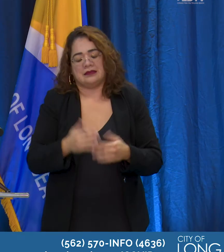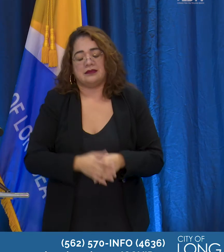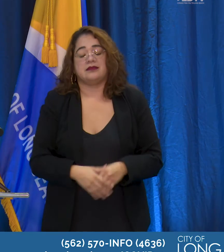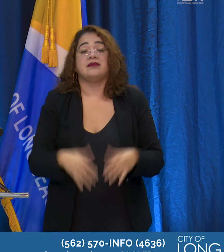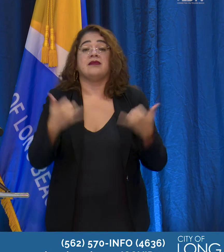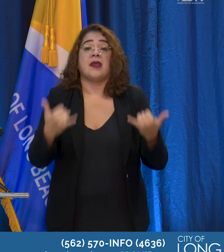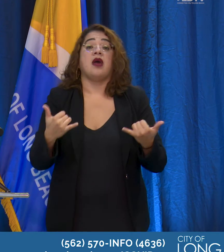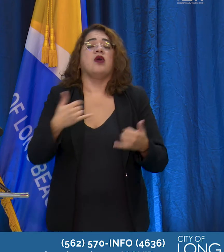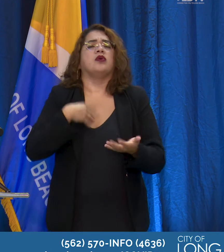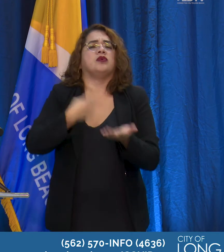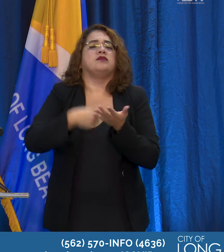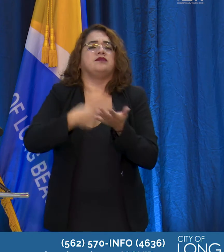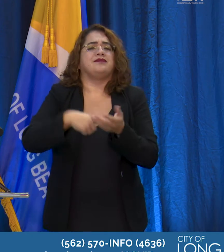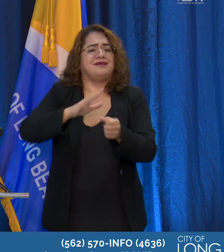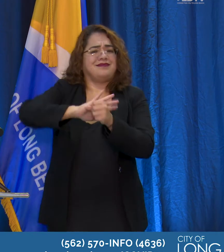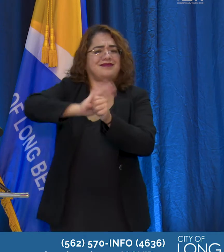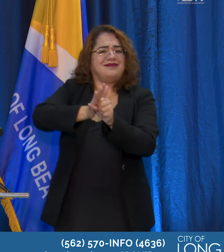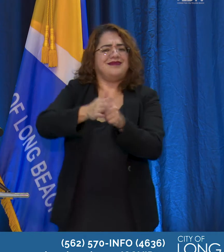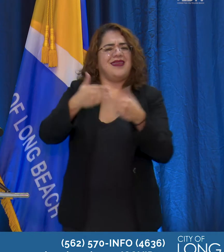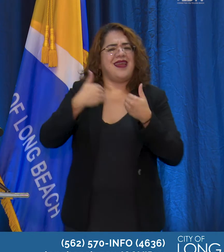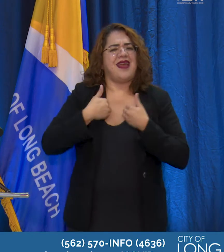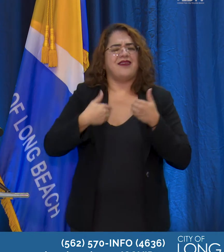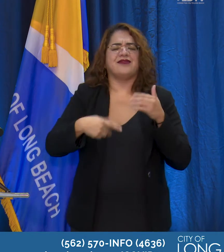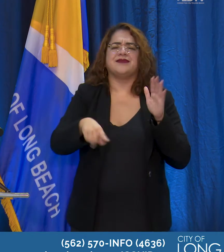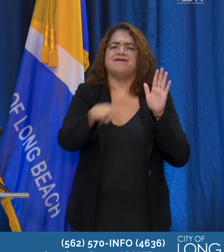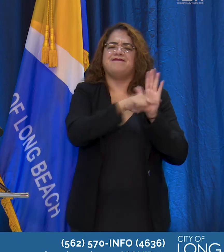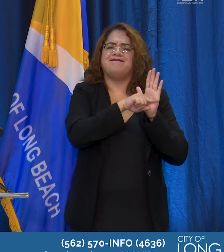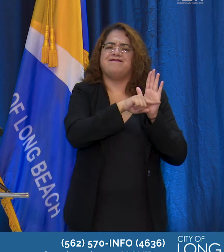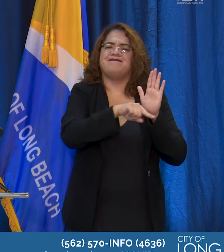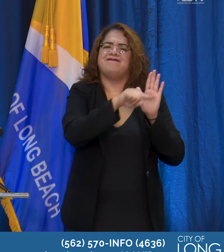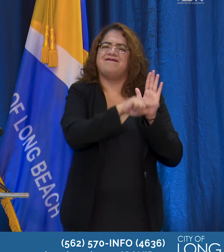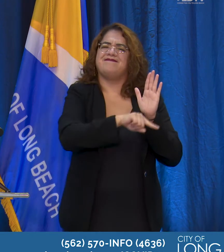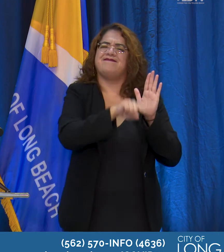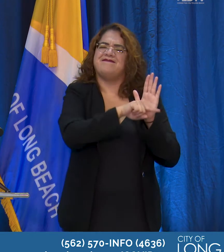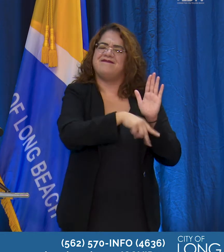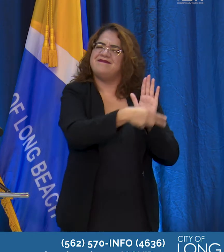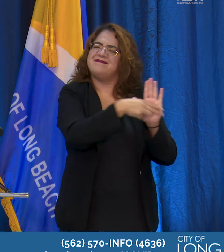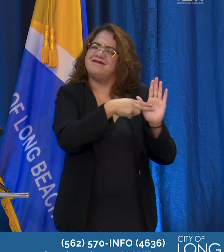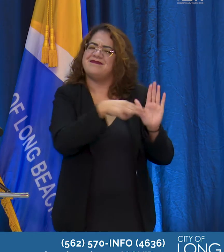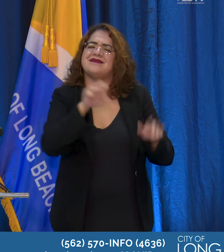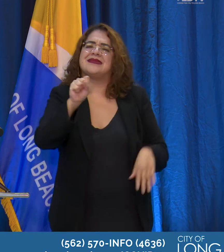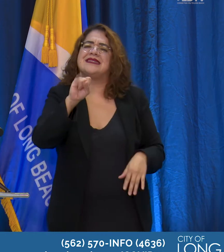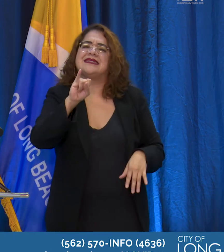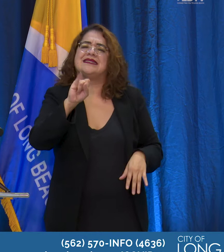and the stigma that comes with COVID-19. We hear a lot about fear and anxiety